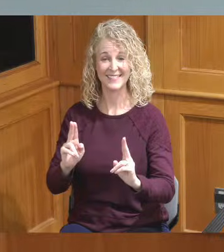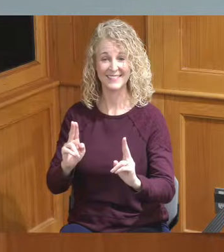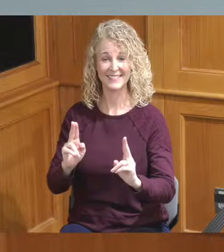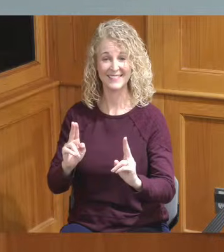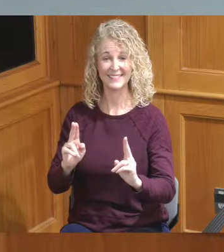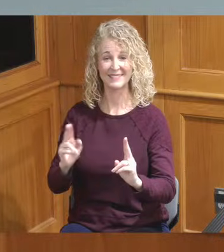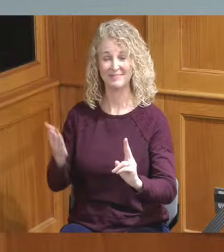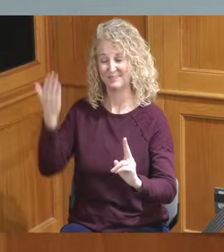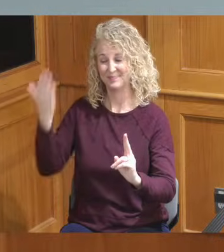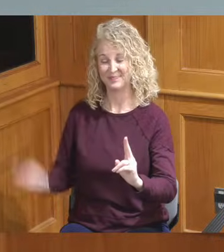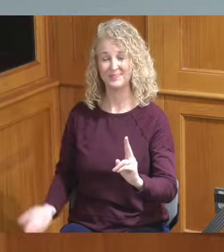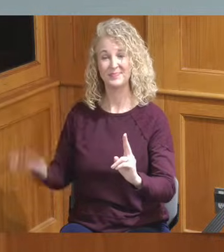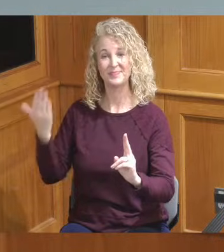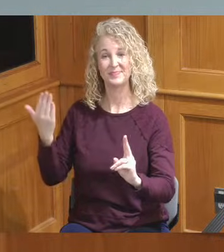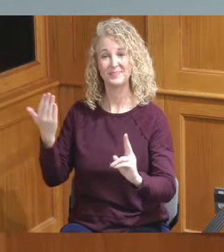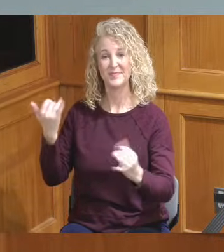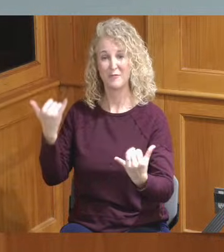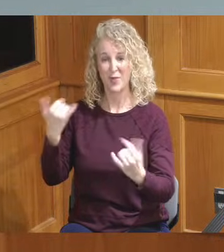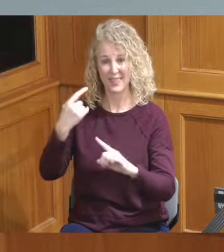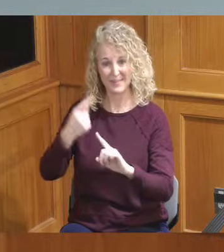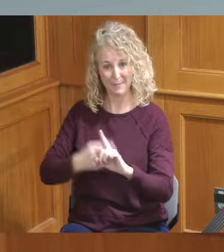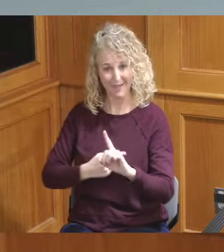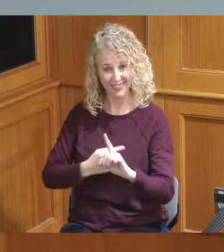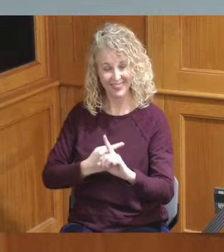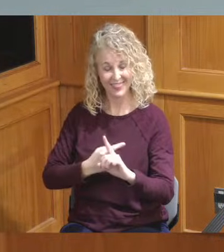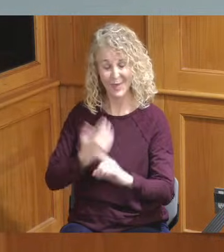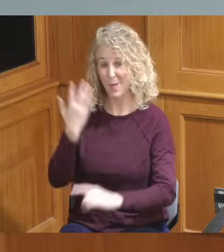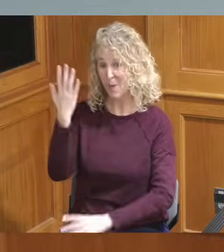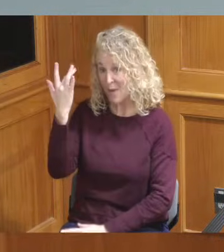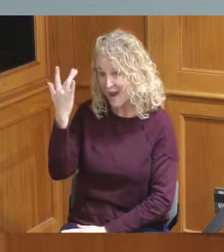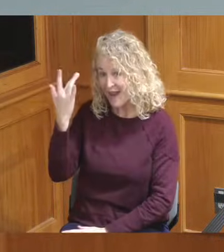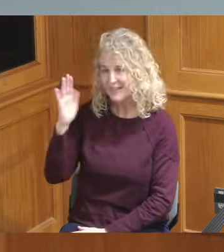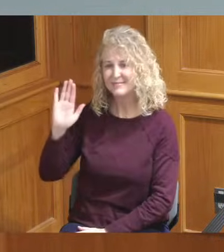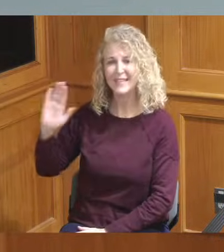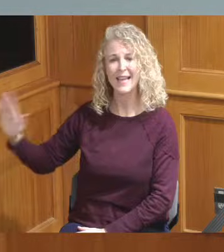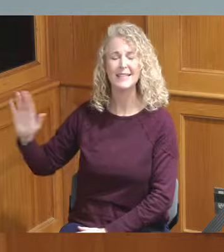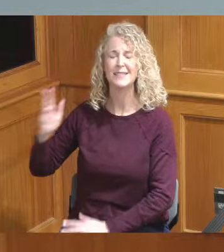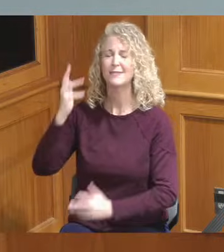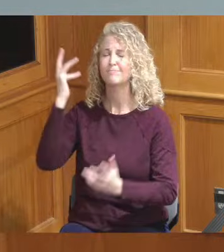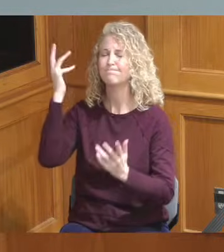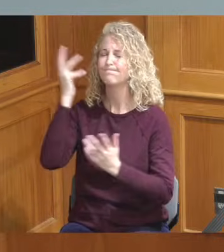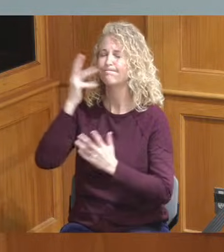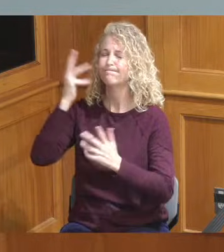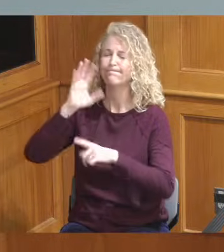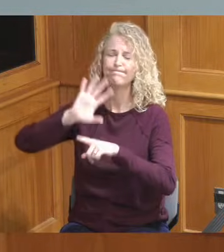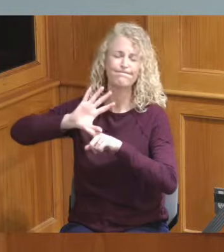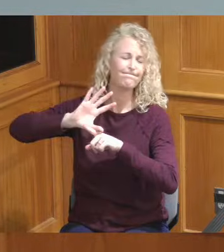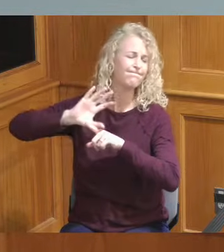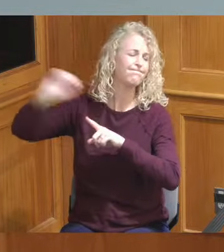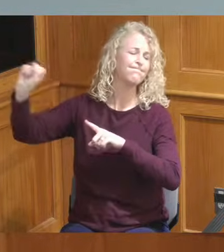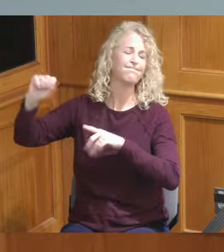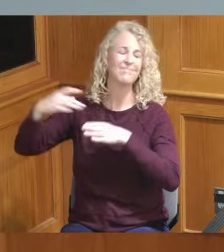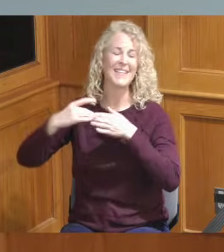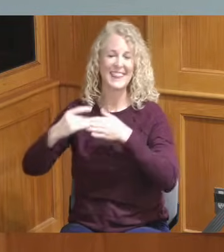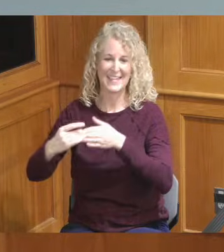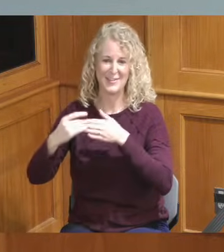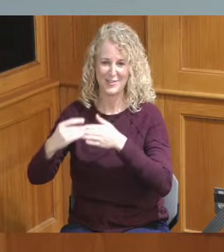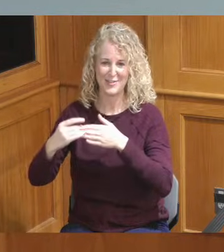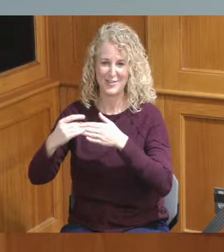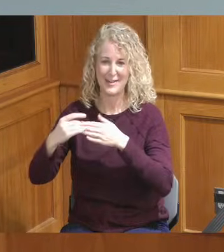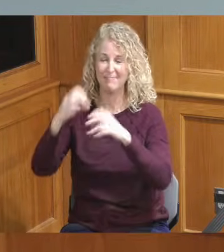Gregory D. Johnson during Black History Month for his outstanding leadership, visionary service,